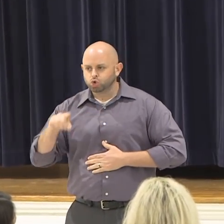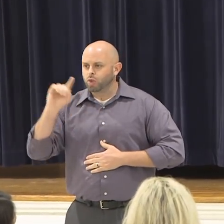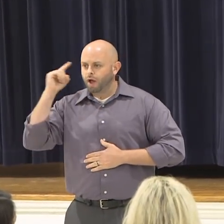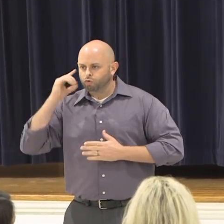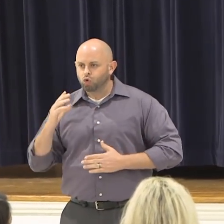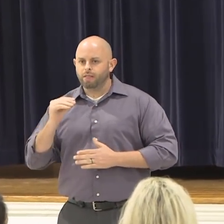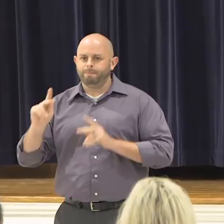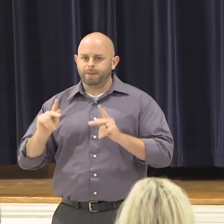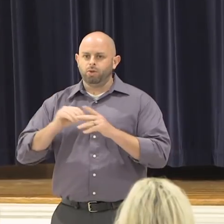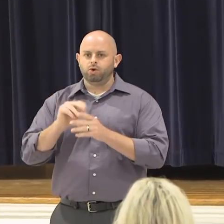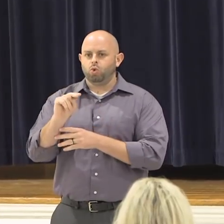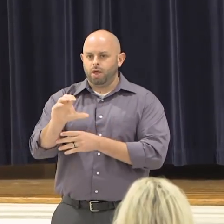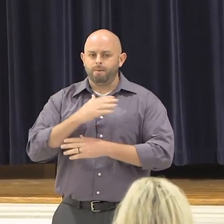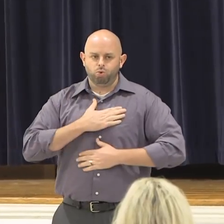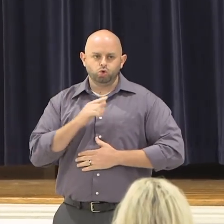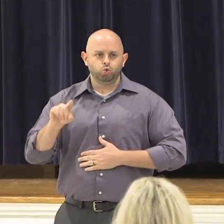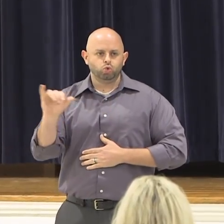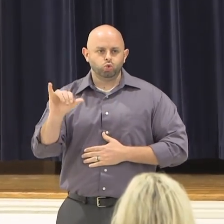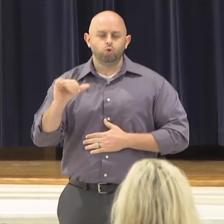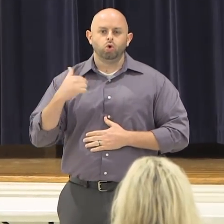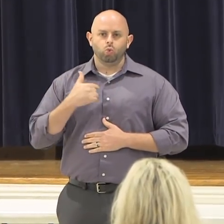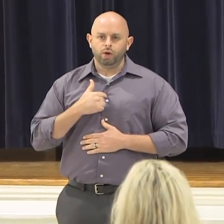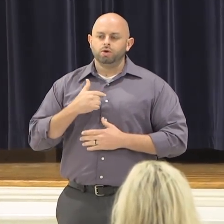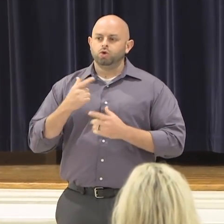people of North Carolina and so we did a lot of focus on doing things like joy at